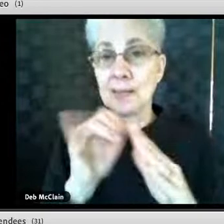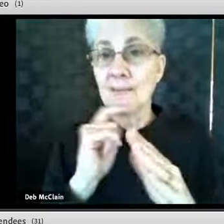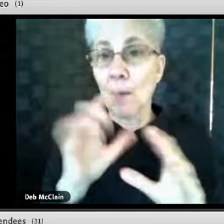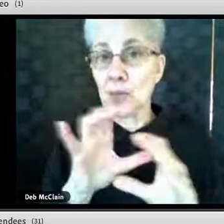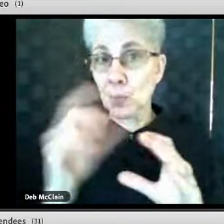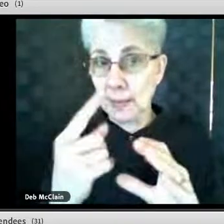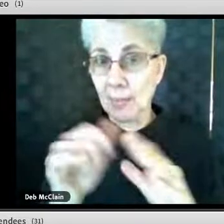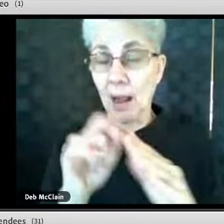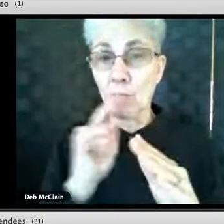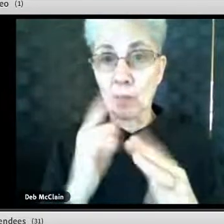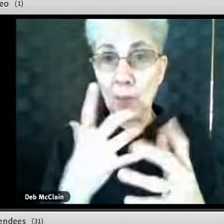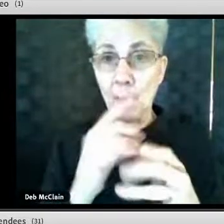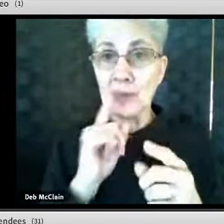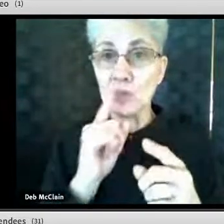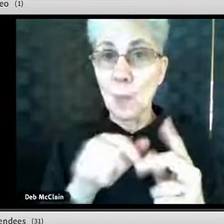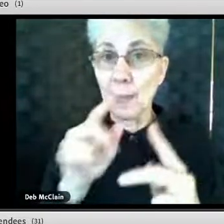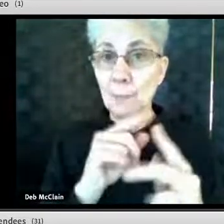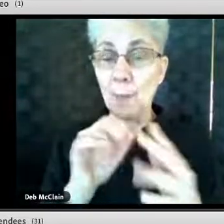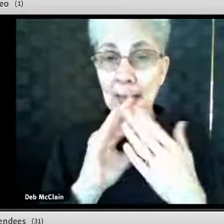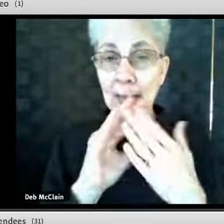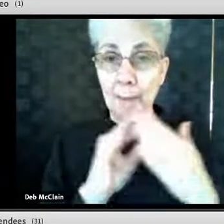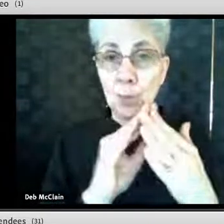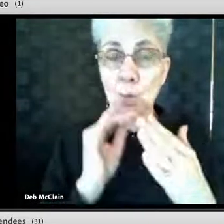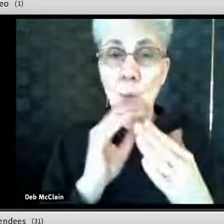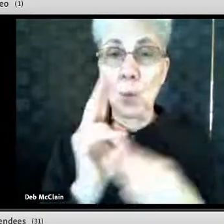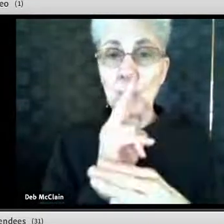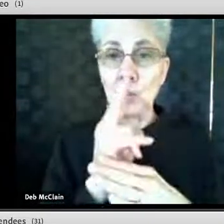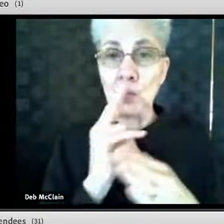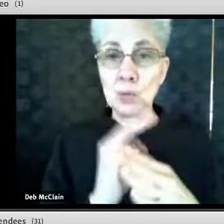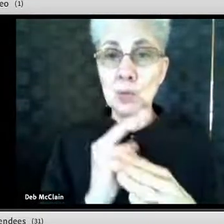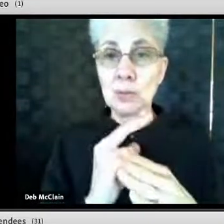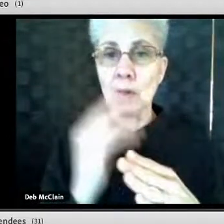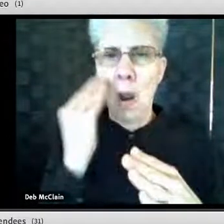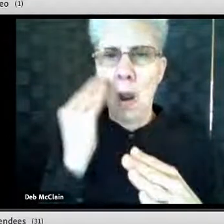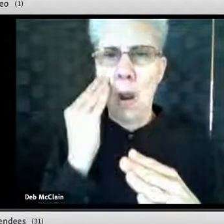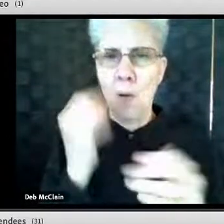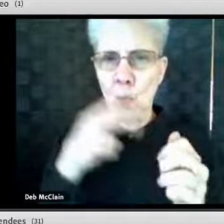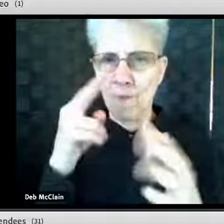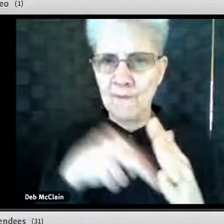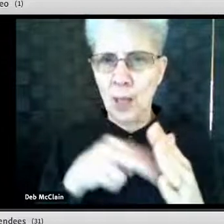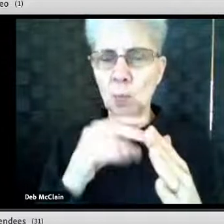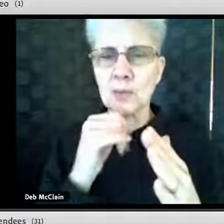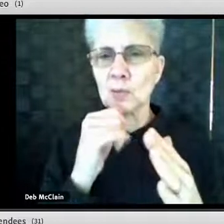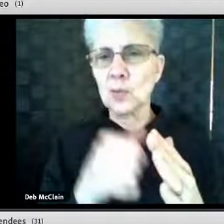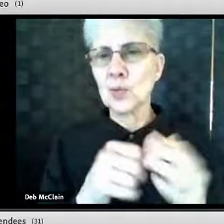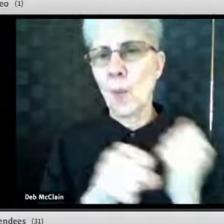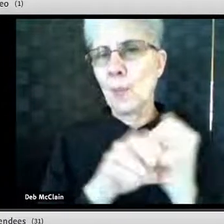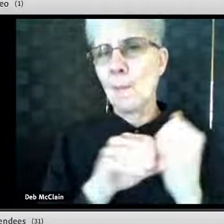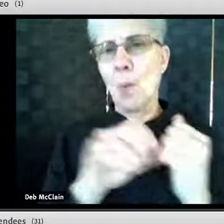I would do this if I was doing something that I really wanted to make sure people in my community or my users were following.